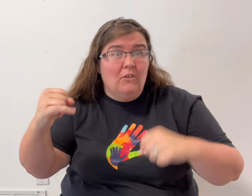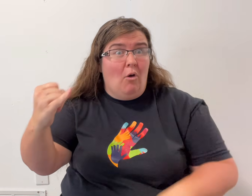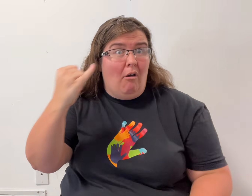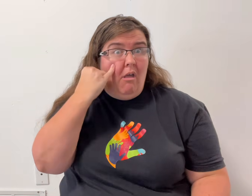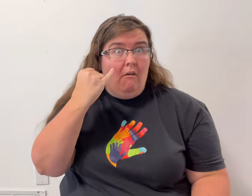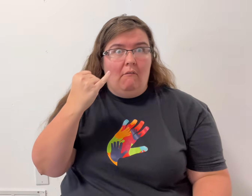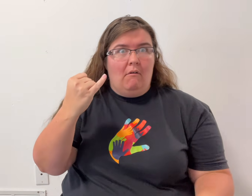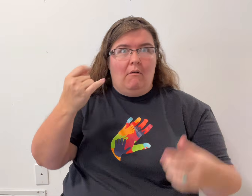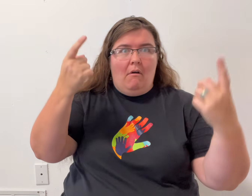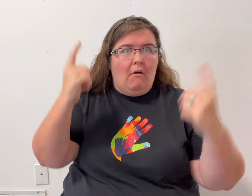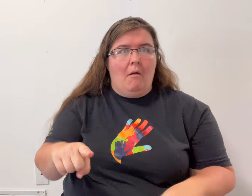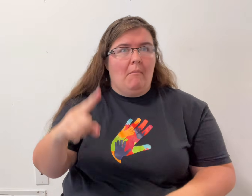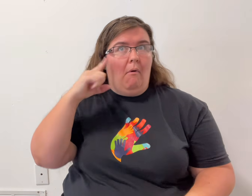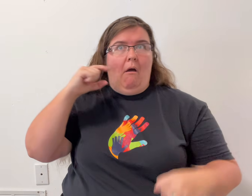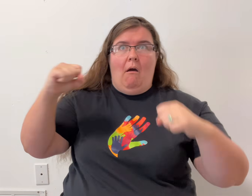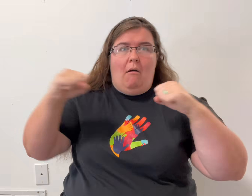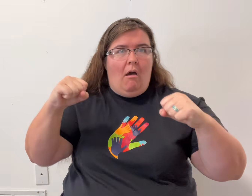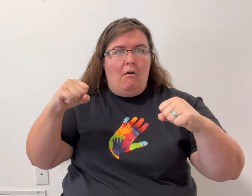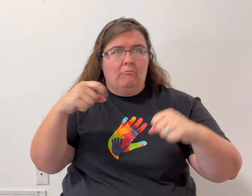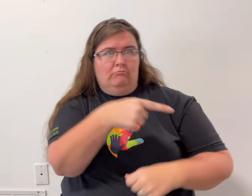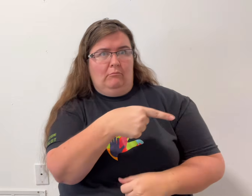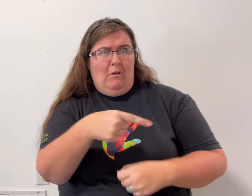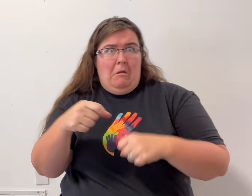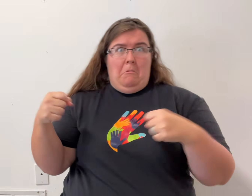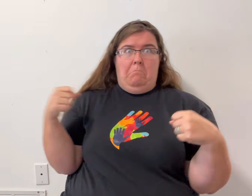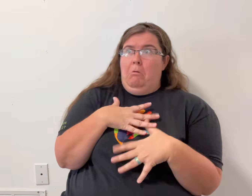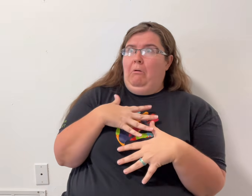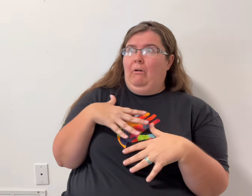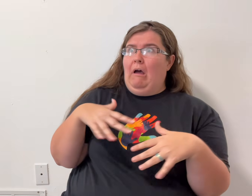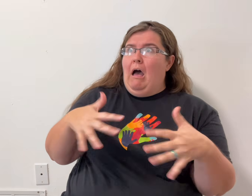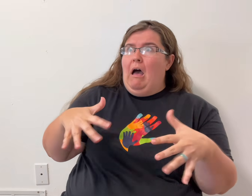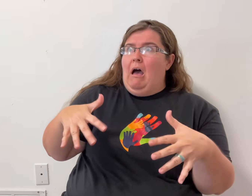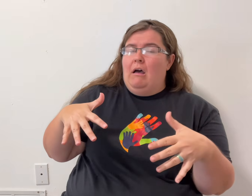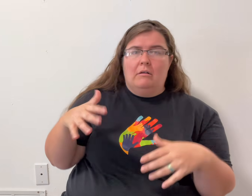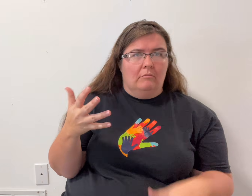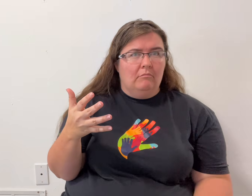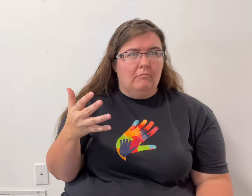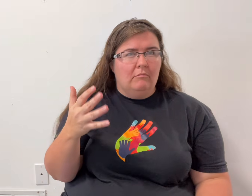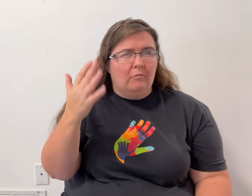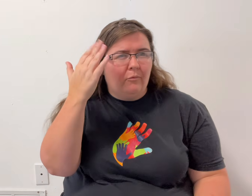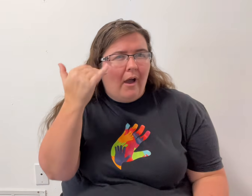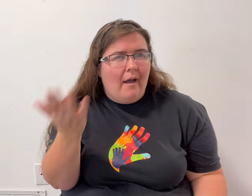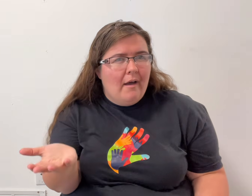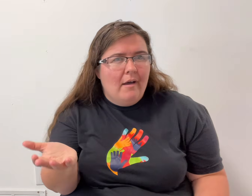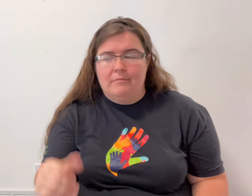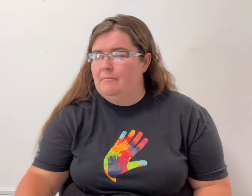And if happens a loud noise? He is terrified, he's anxious why?